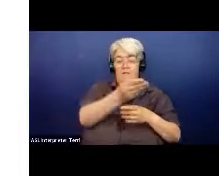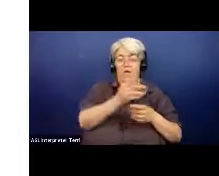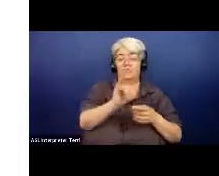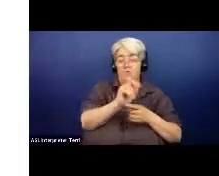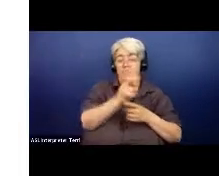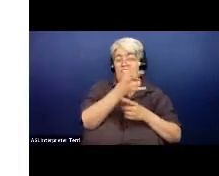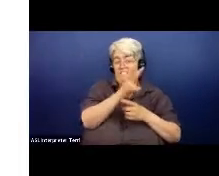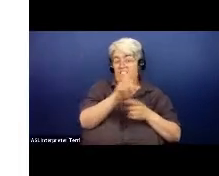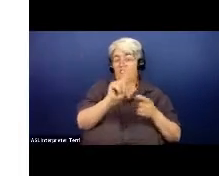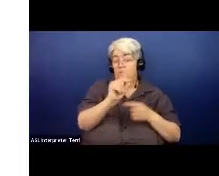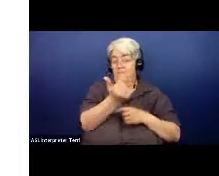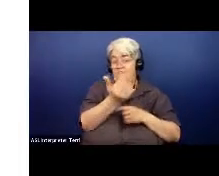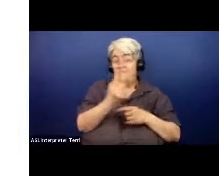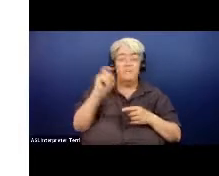the Governor signed it into law.